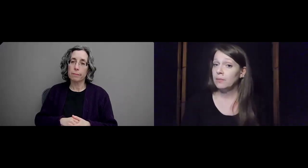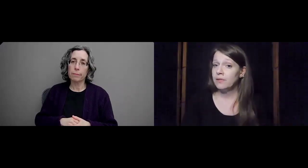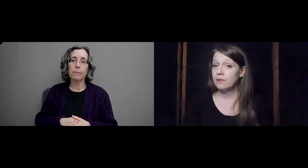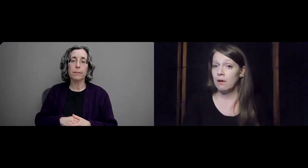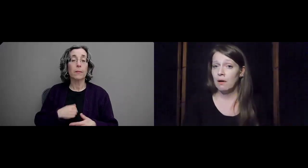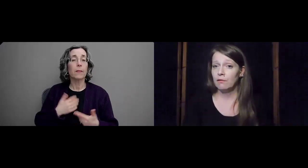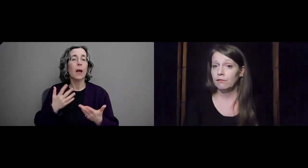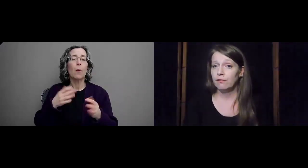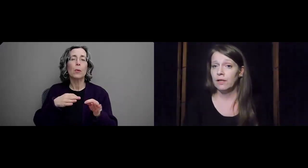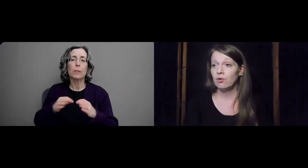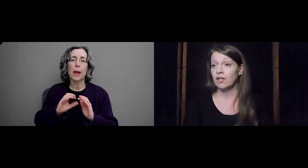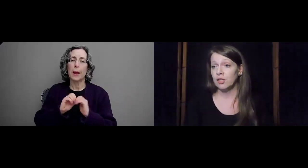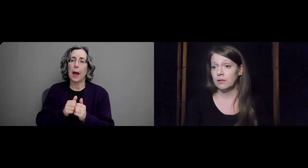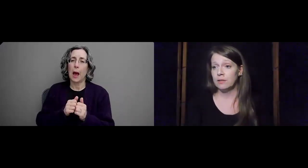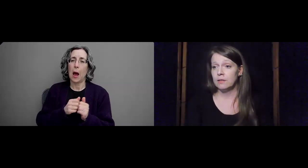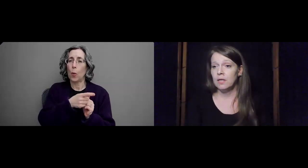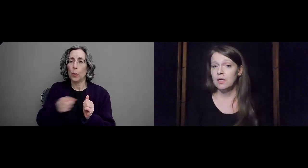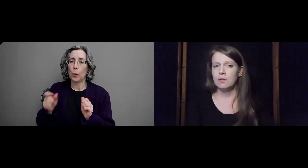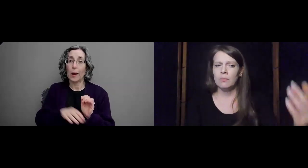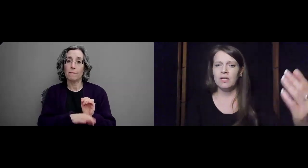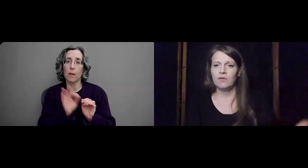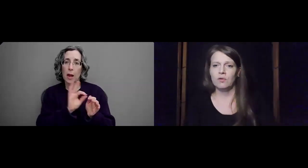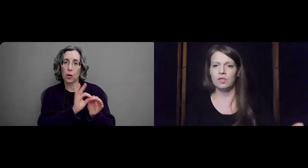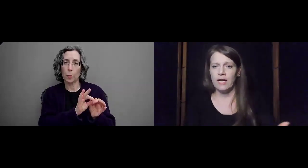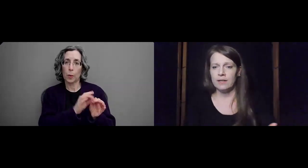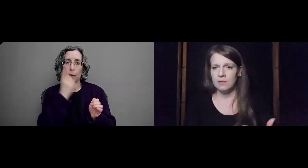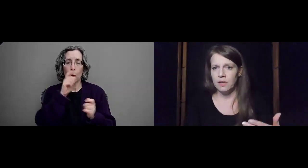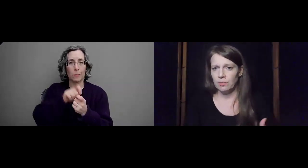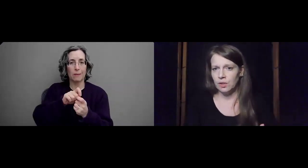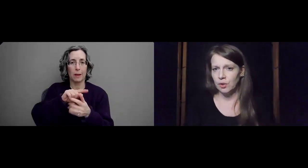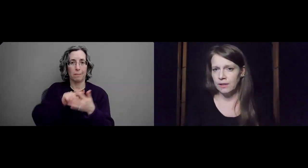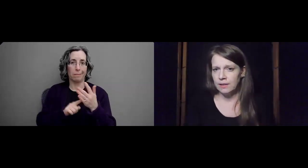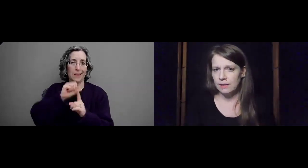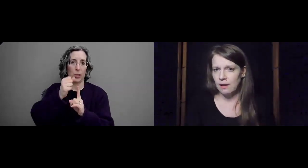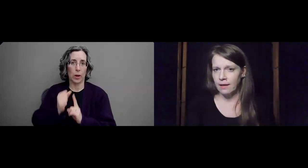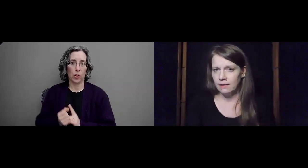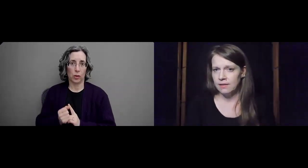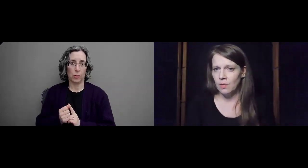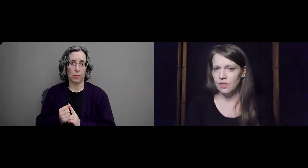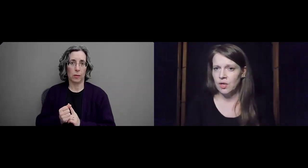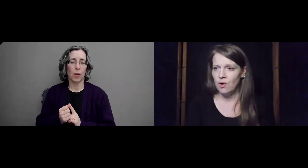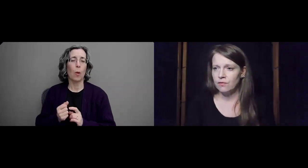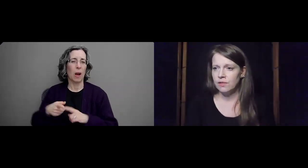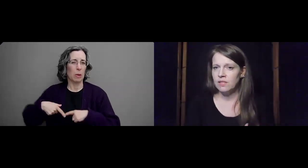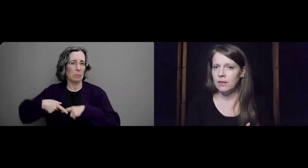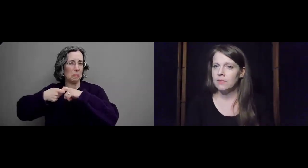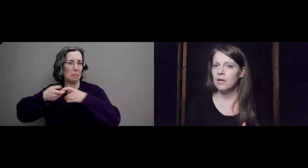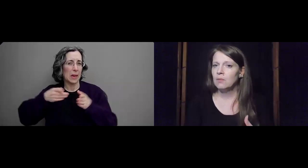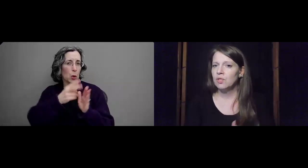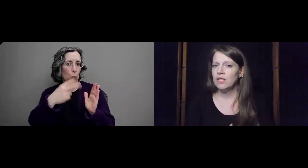interpreters. So I wanted to give you some pointers tonight about how to find interpreters for particular types of interactions. So let me give you a chance to be able